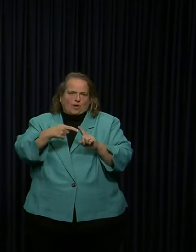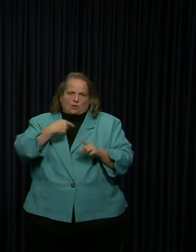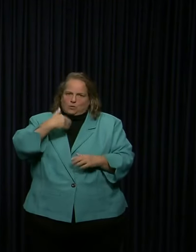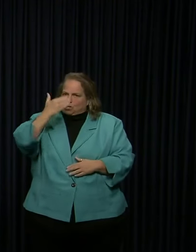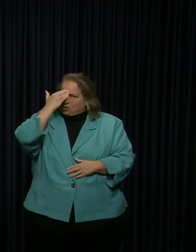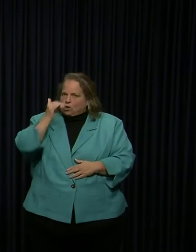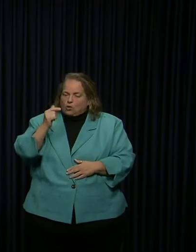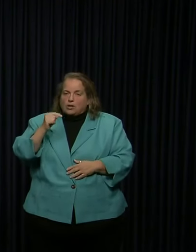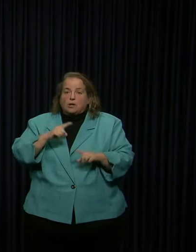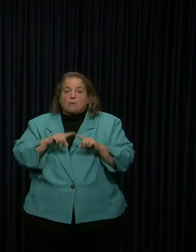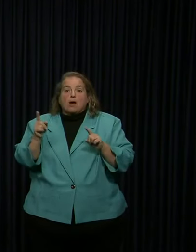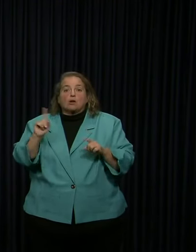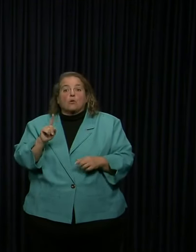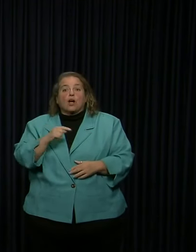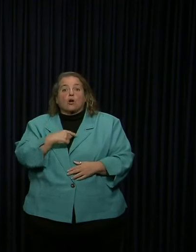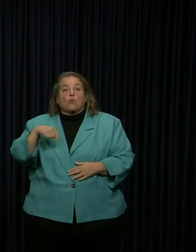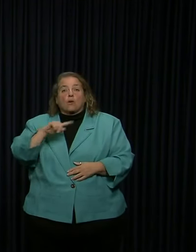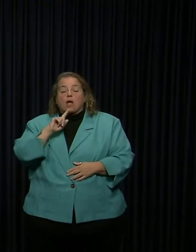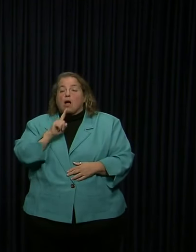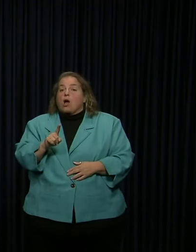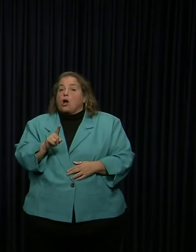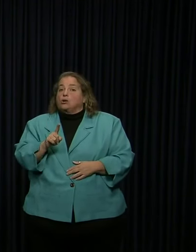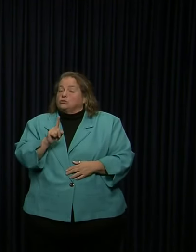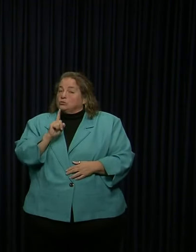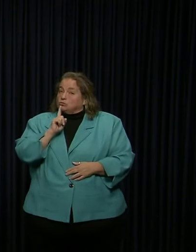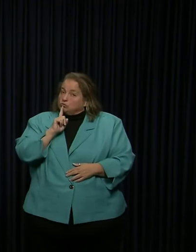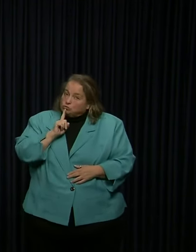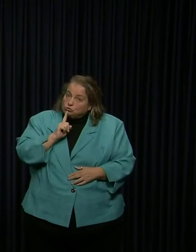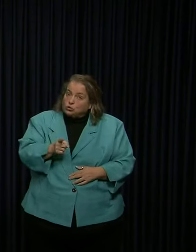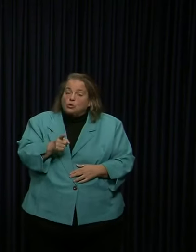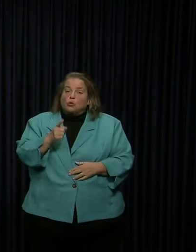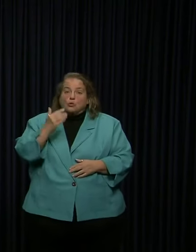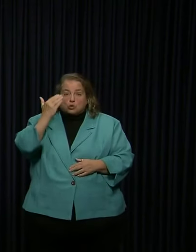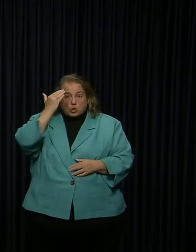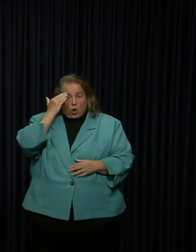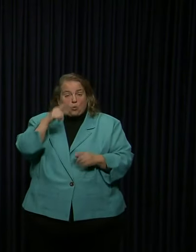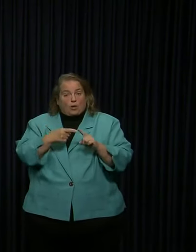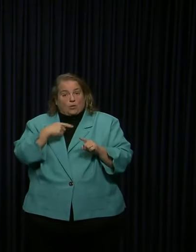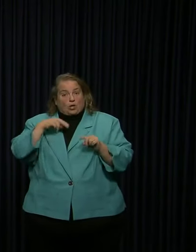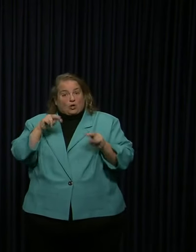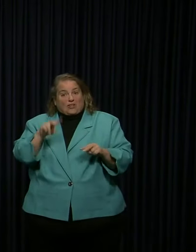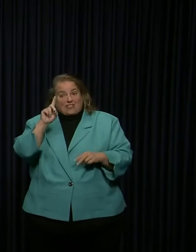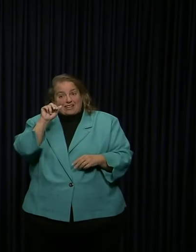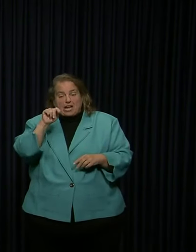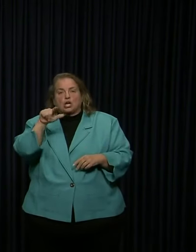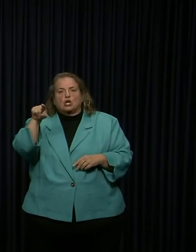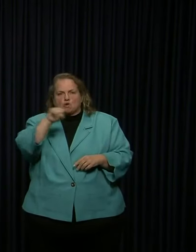KAISER FAMILY FOUNDATION. IT'S A WAY TO TRACK DIFFERENT STATES.